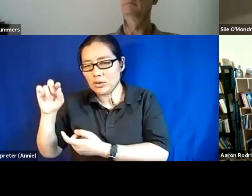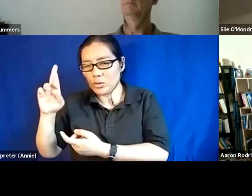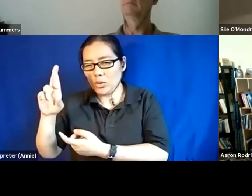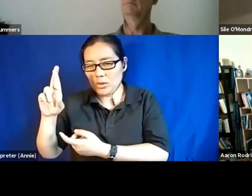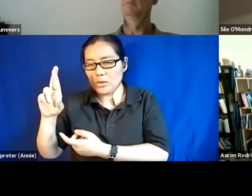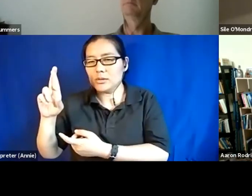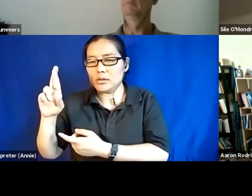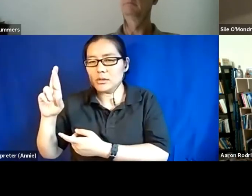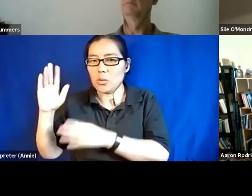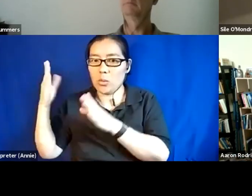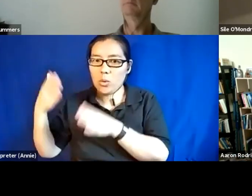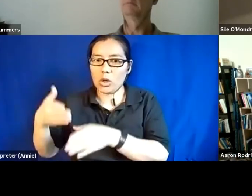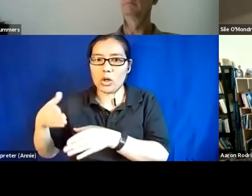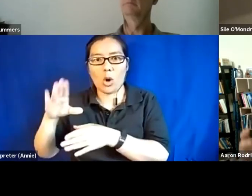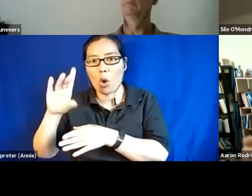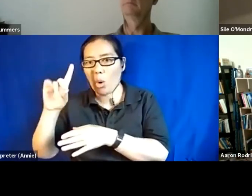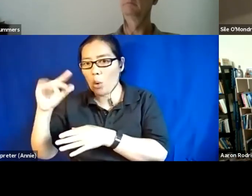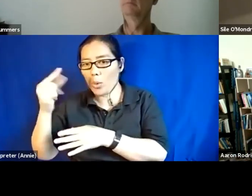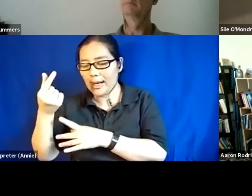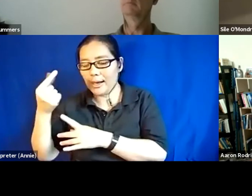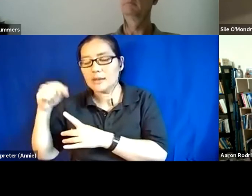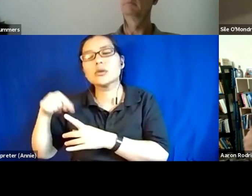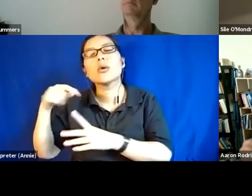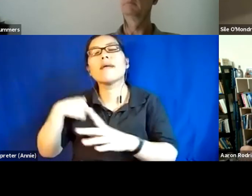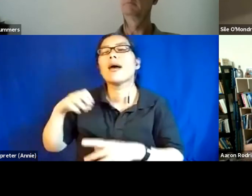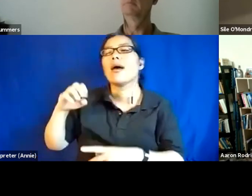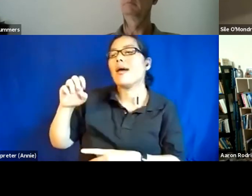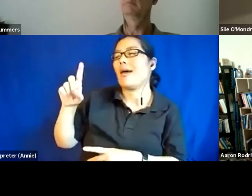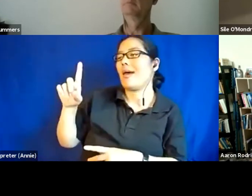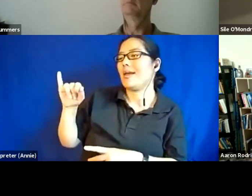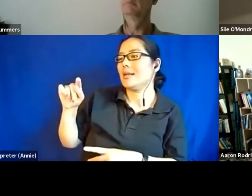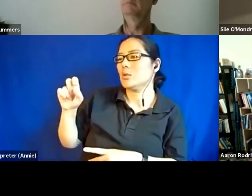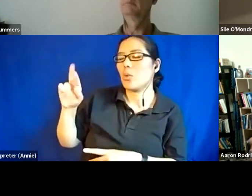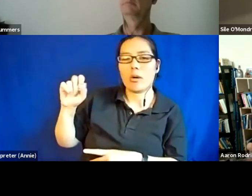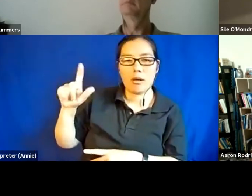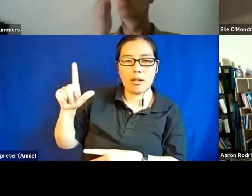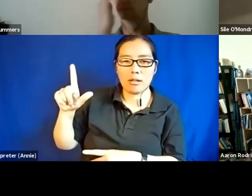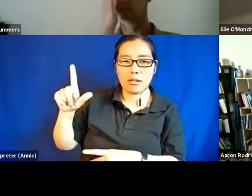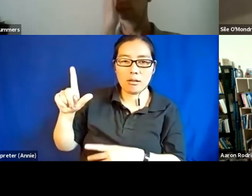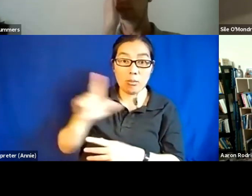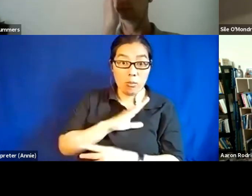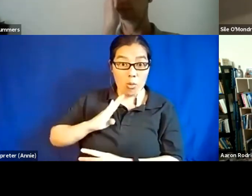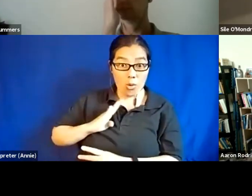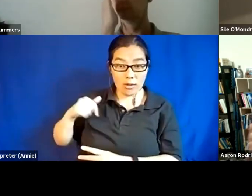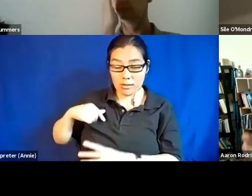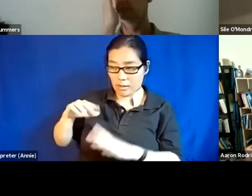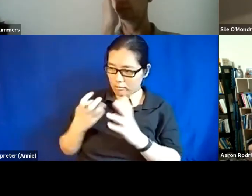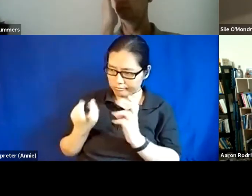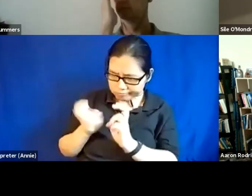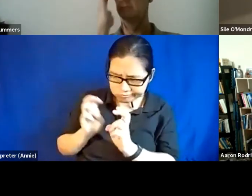it to be. So you have an editorial board and you decide the specifics of what you are looking at when you code the comic